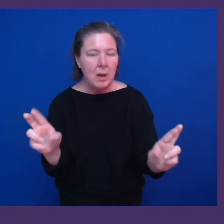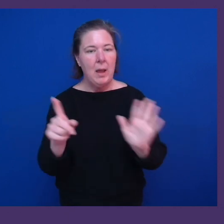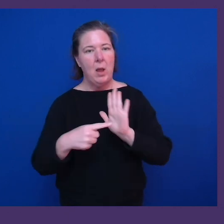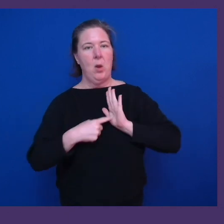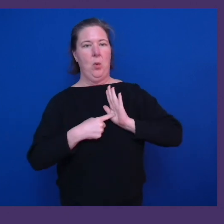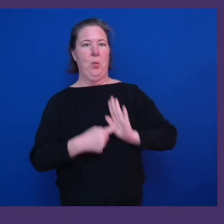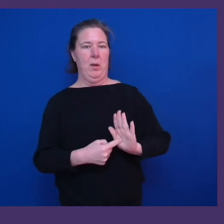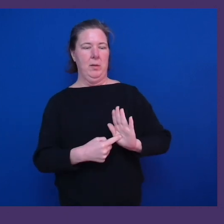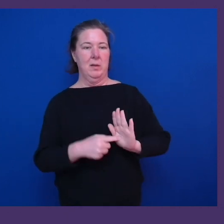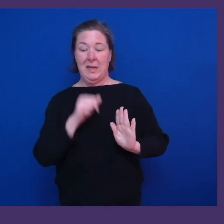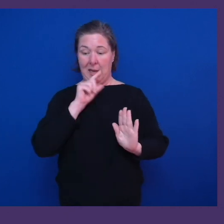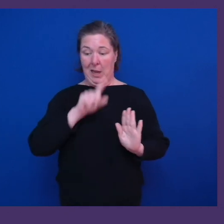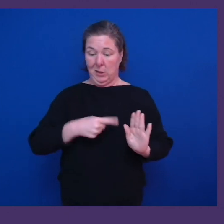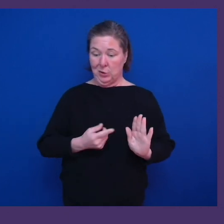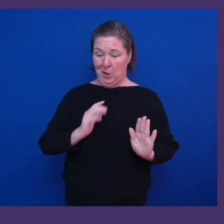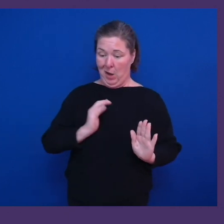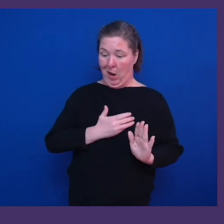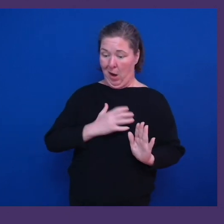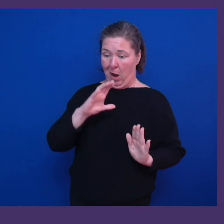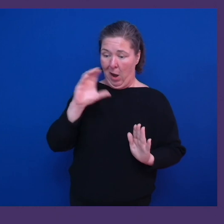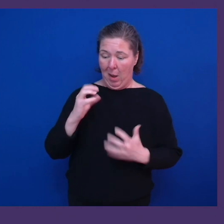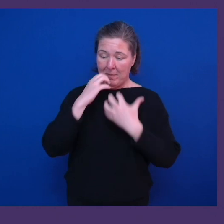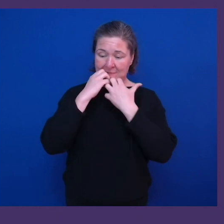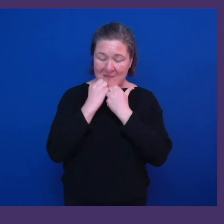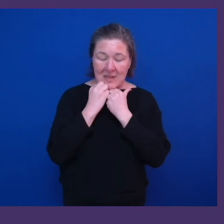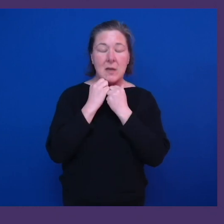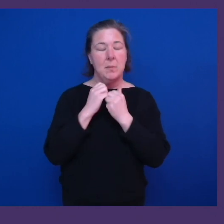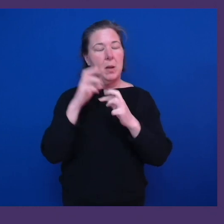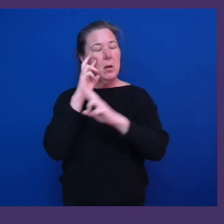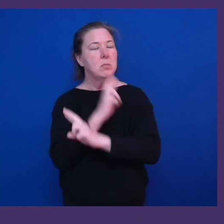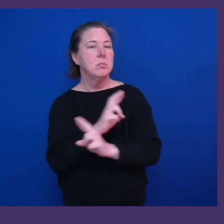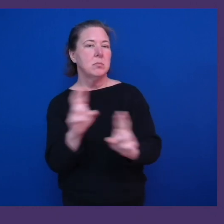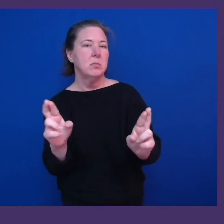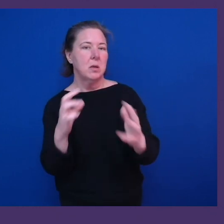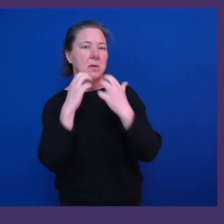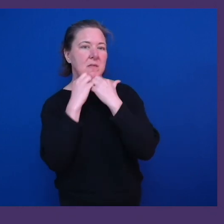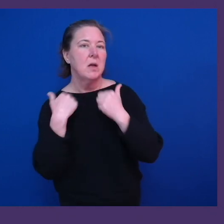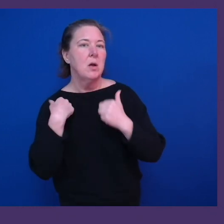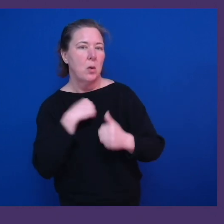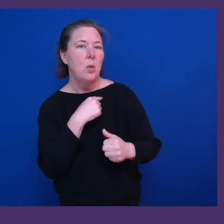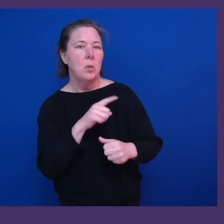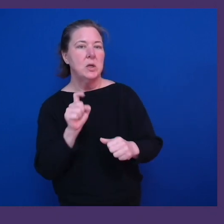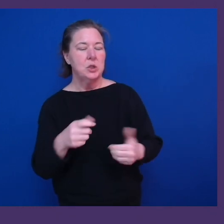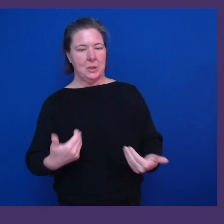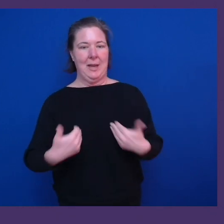but respectful values we should have as humans in general.